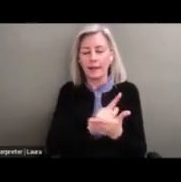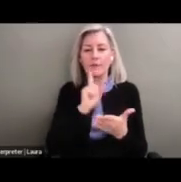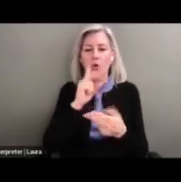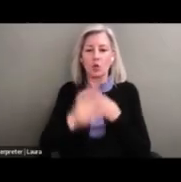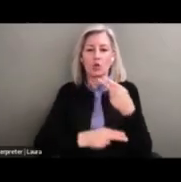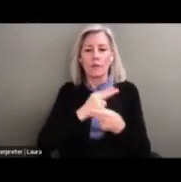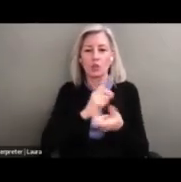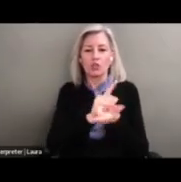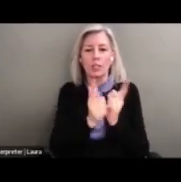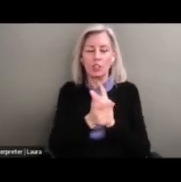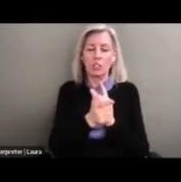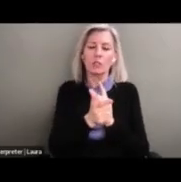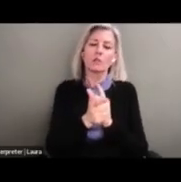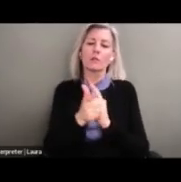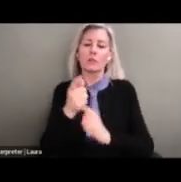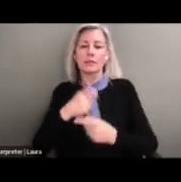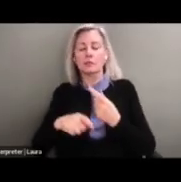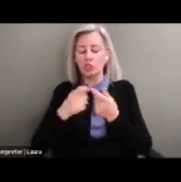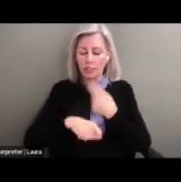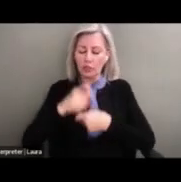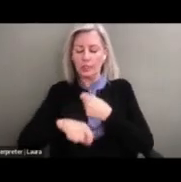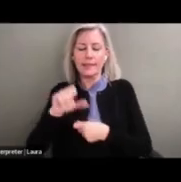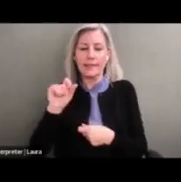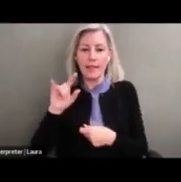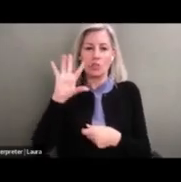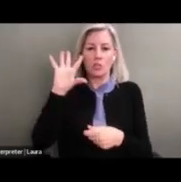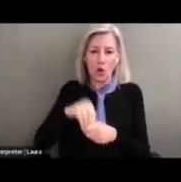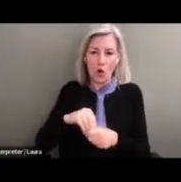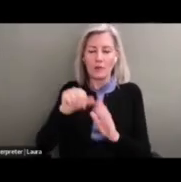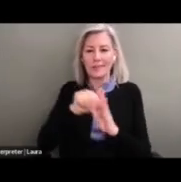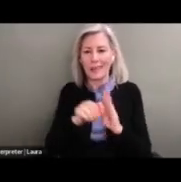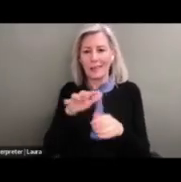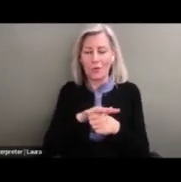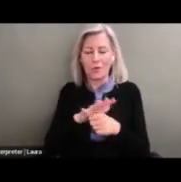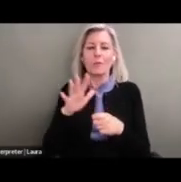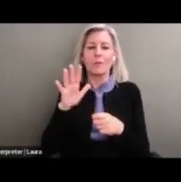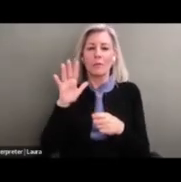The key coalition, a group of people with disabilities, their caregivers, service providers and others are now